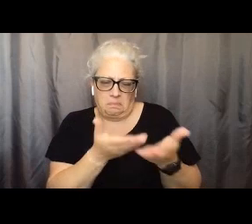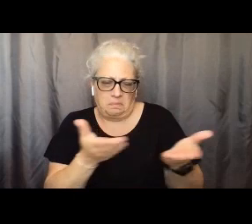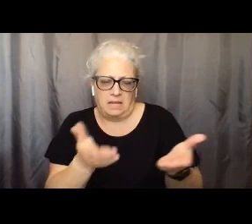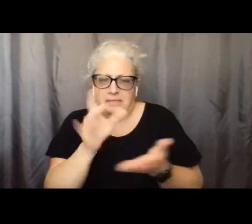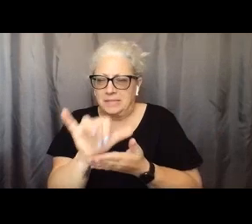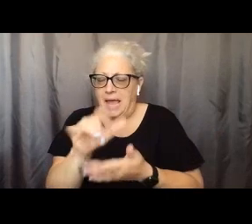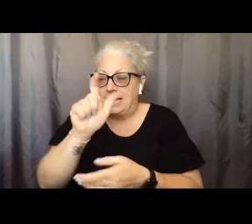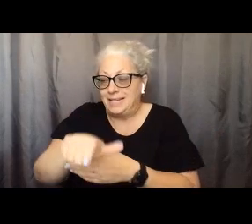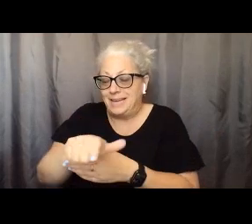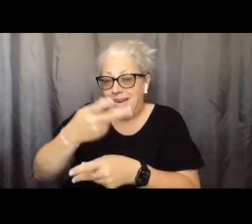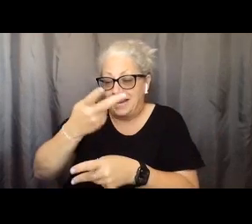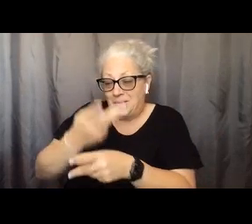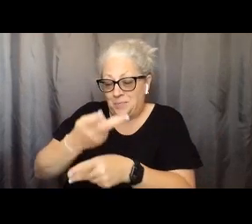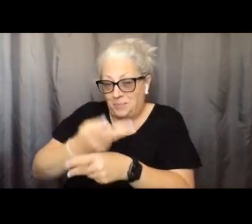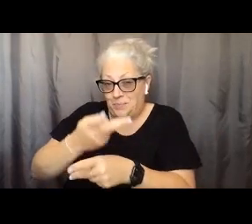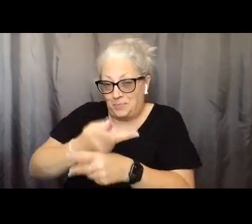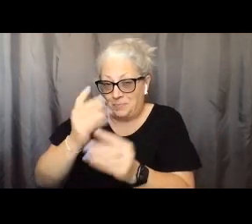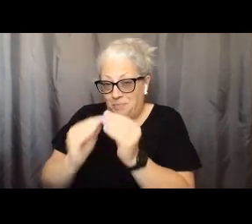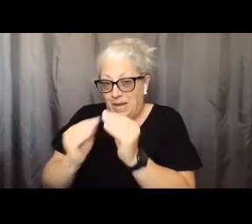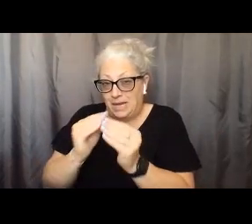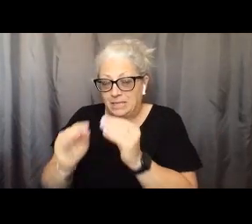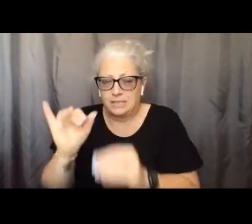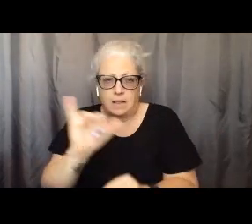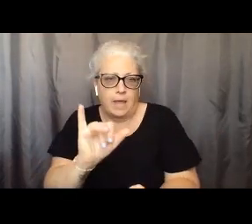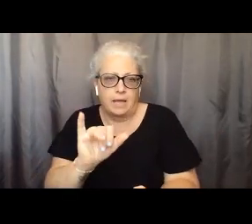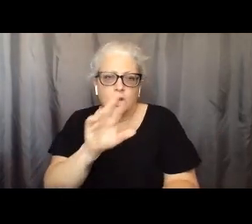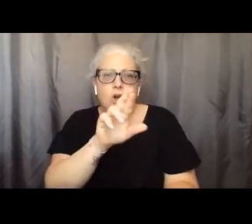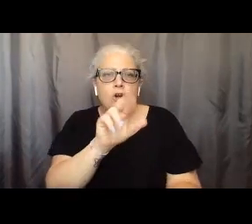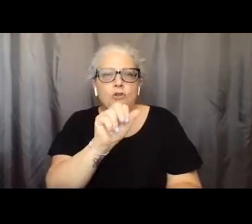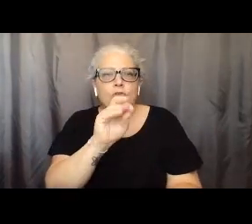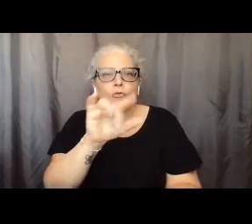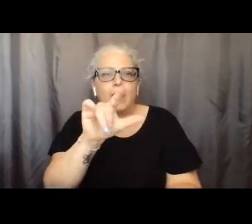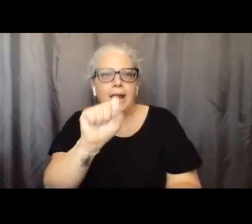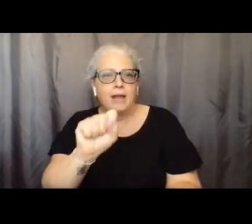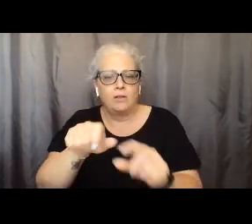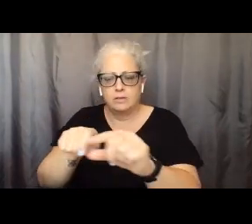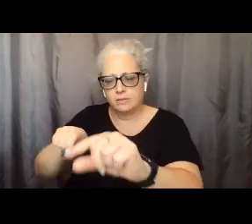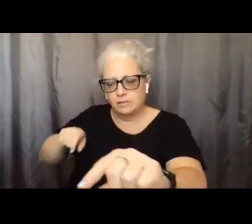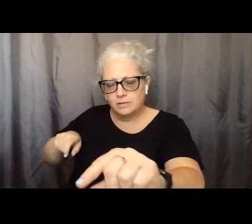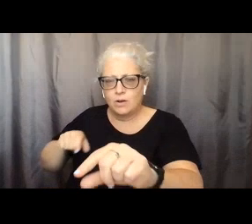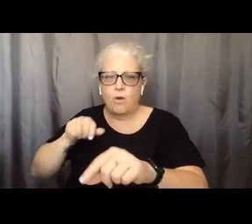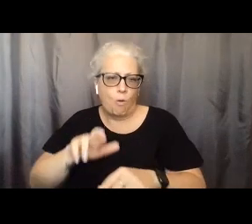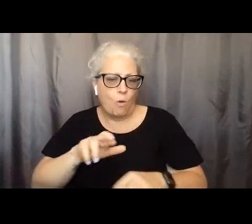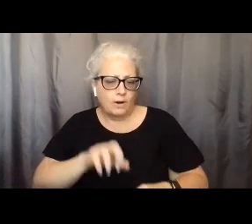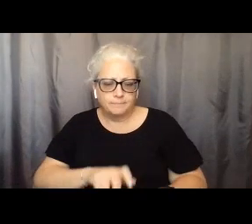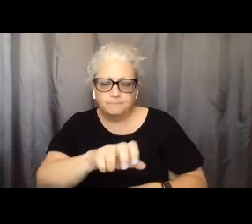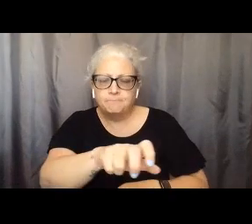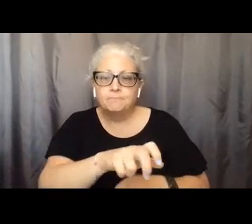[Roby Poche (DES)] That is a great question. [Roby Poche (DES)] The main avenue [Roby Poche (DES)] that we're looking for this feedback is in our survey. [Roby Poche (DES)] There is a space